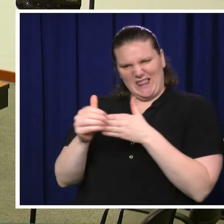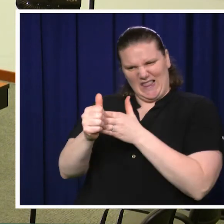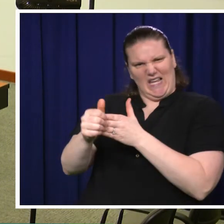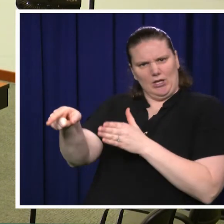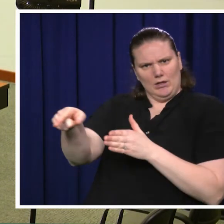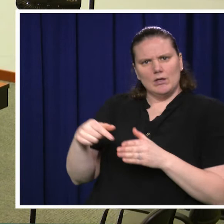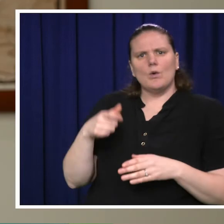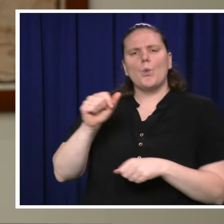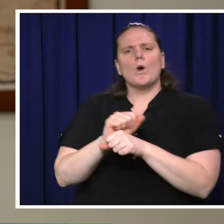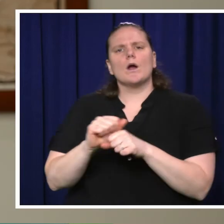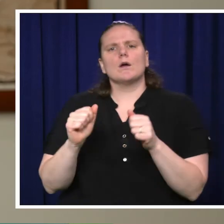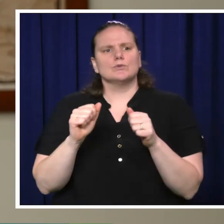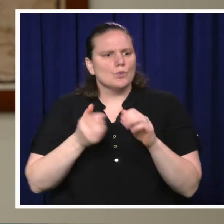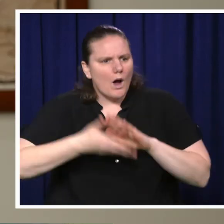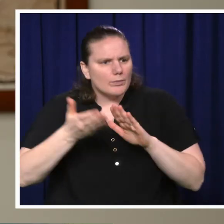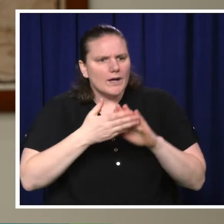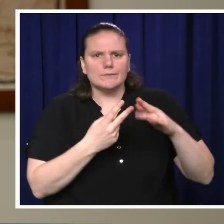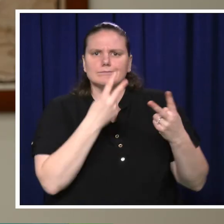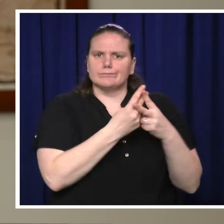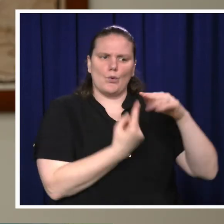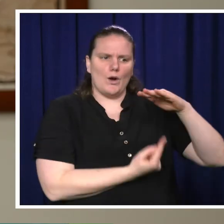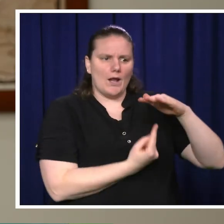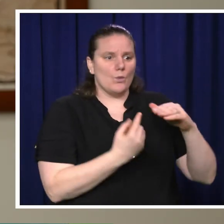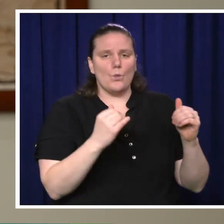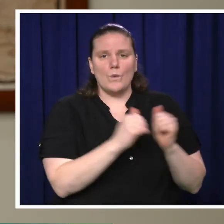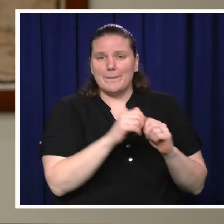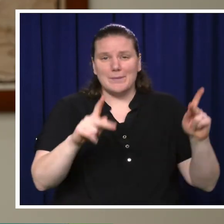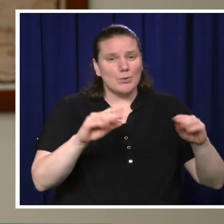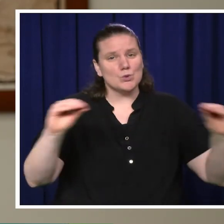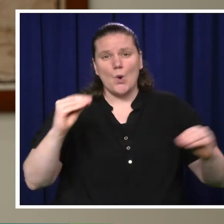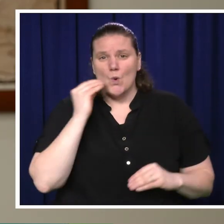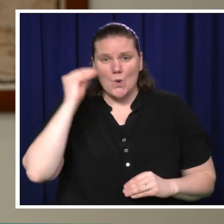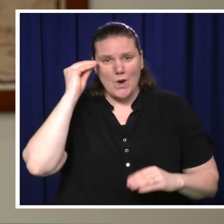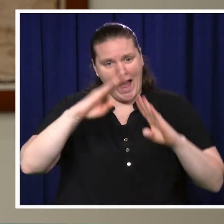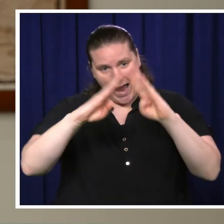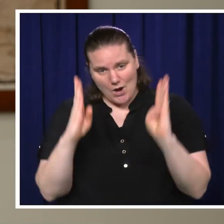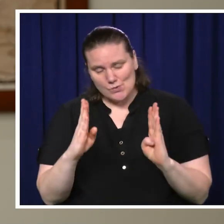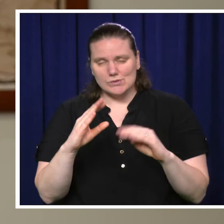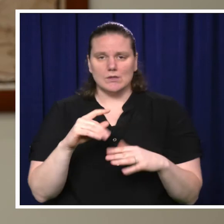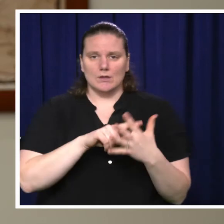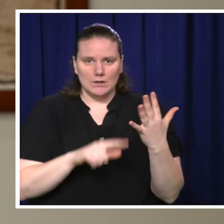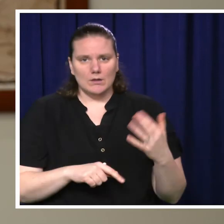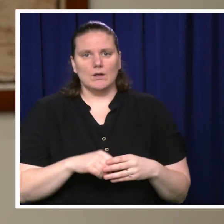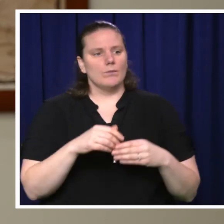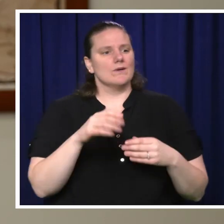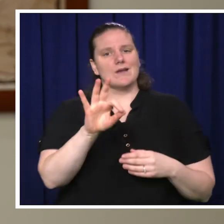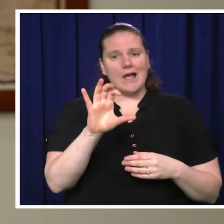Services, they have worked with Public Health to operate a quarantine shelter for unhoused persons, providing nine months